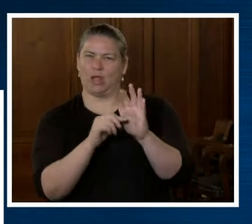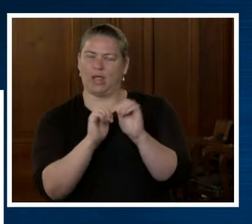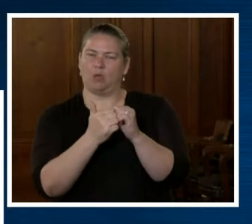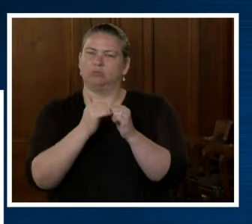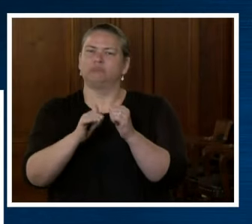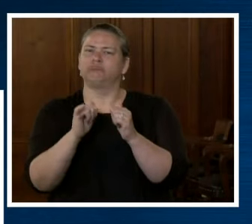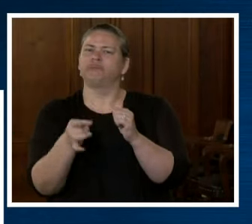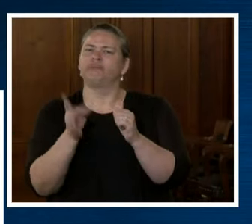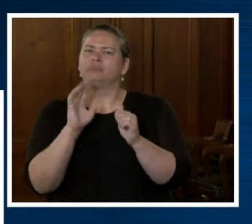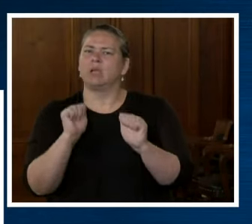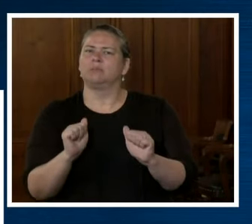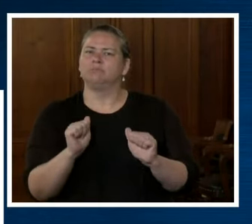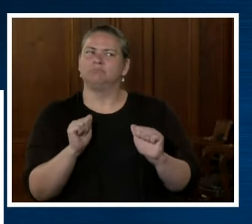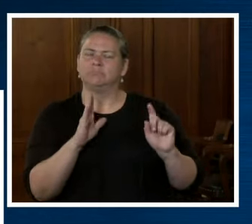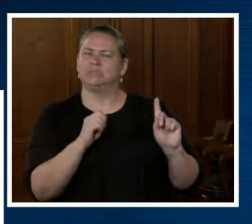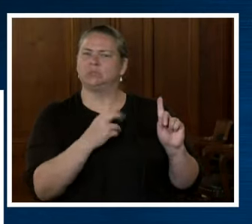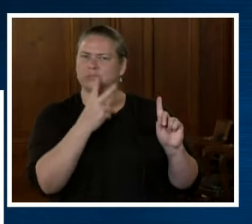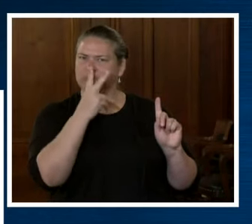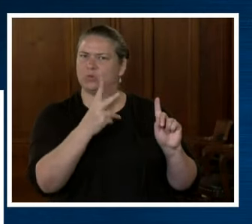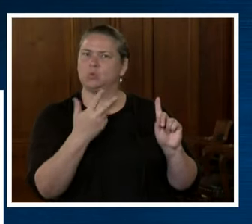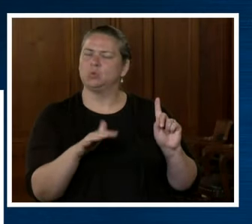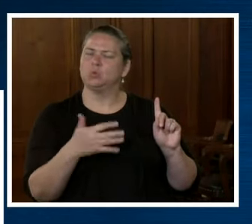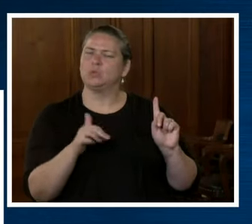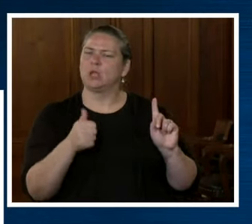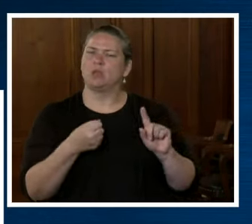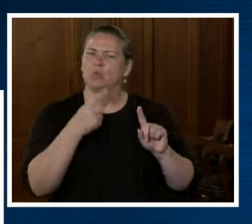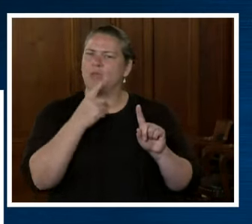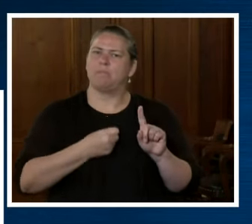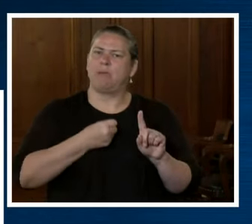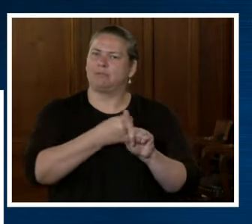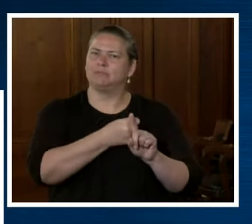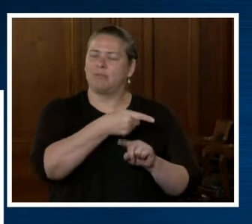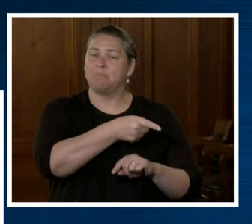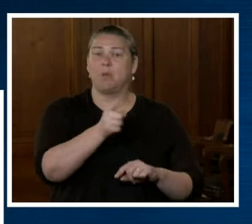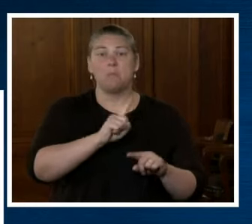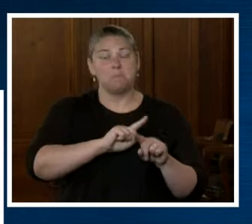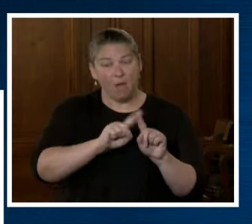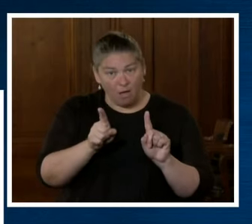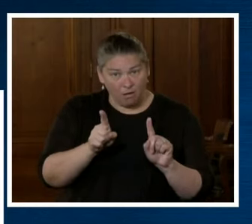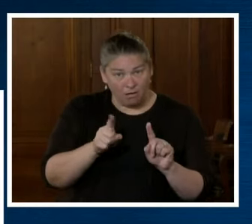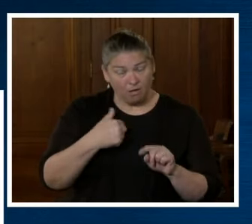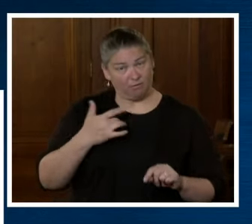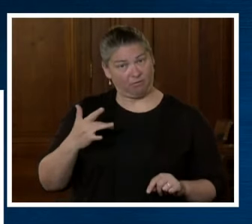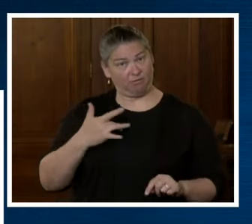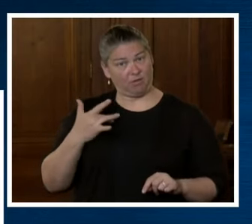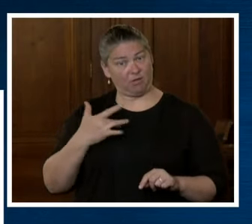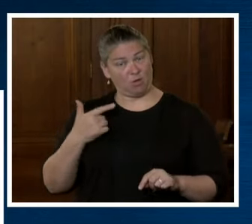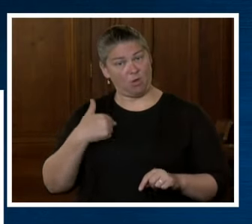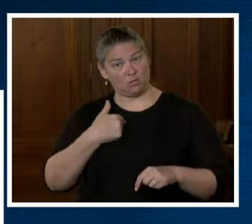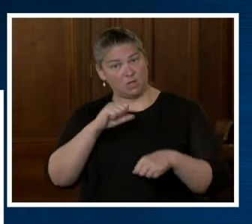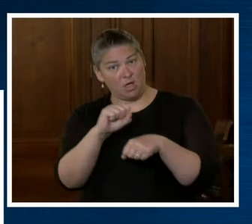WE LOOK AT A LOT OF DATA ON AN ONGOING BASIS. AND SO I WOULD SAY WE HAVE TO DO THE SAME THING HERE.